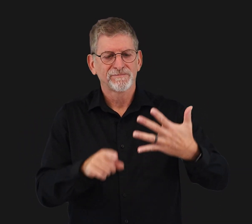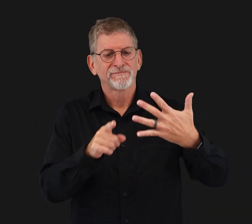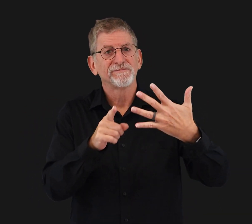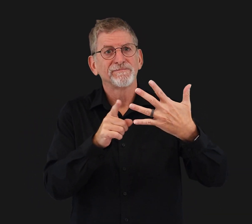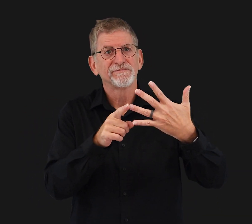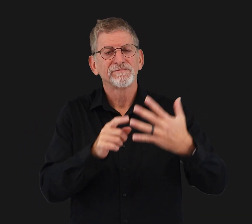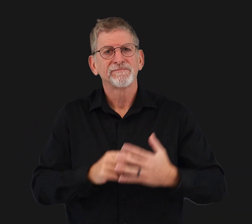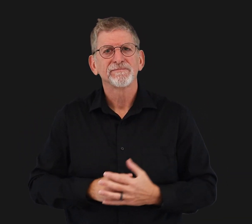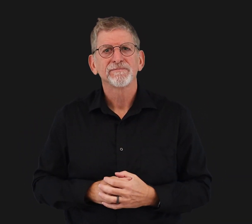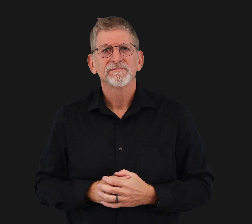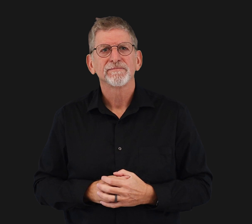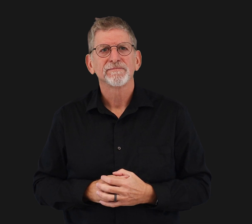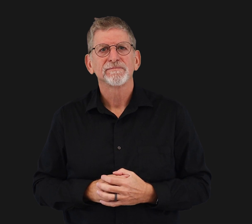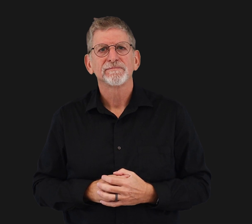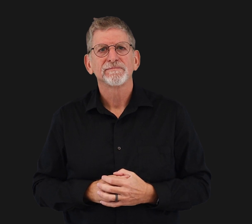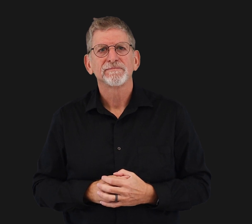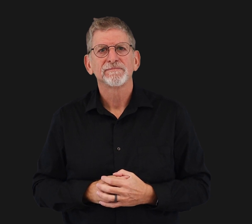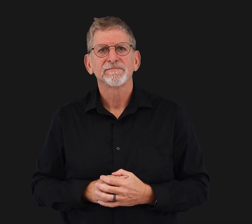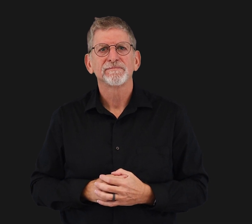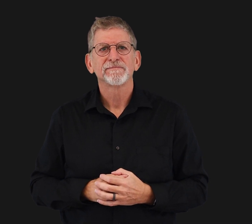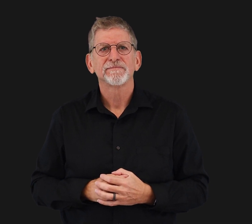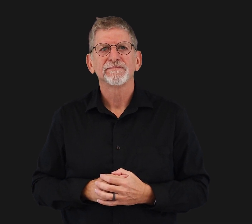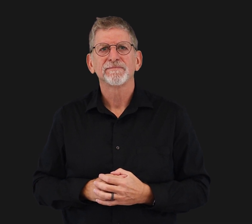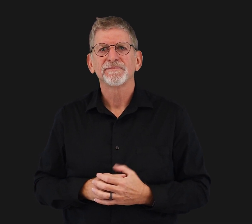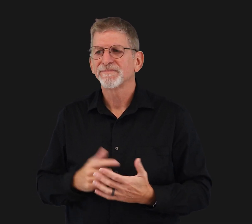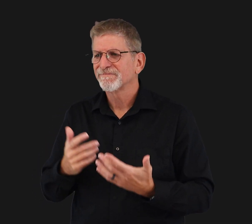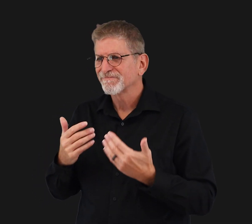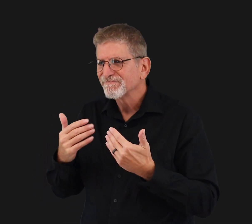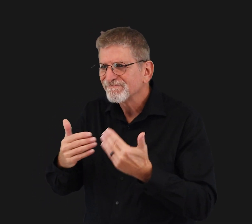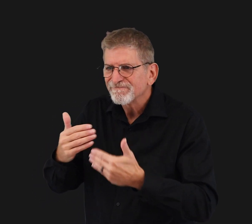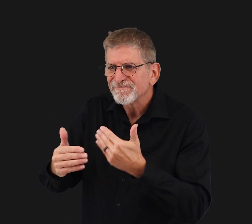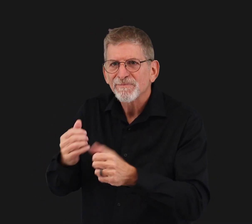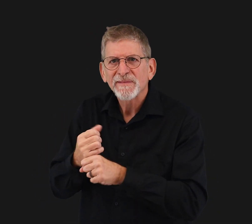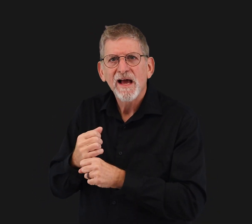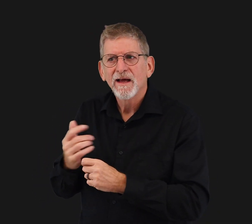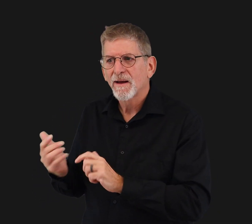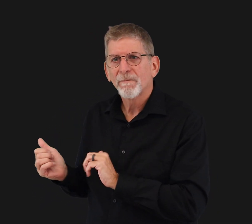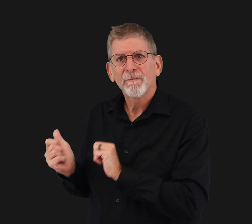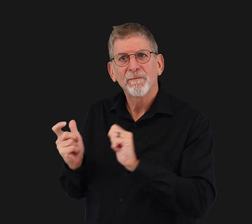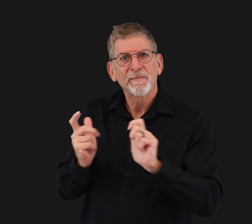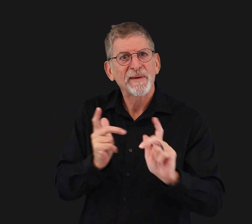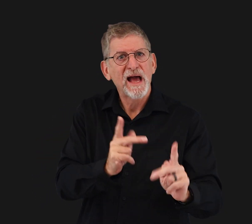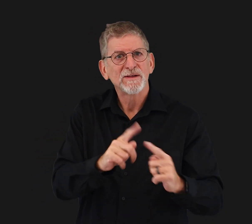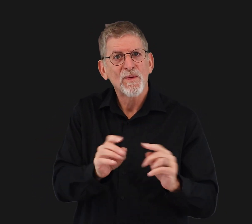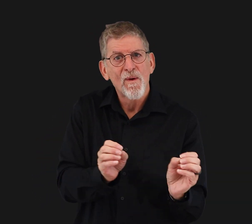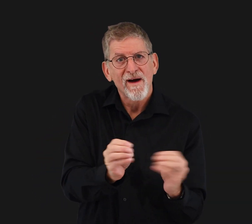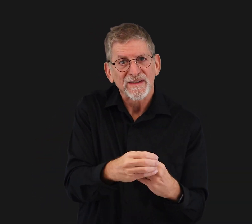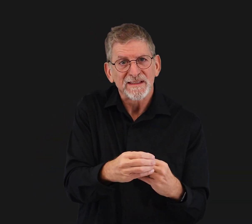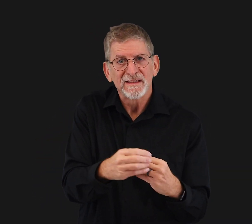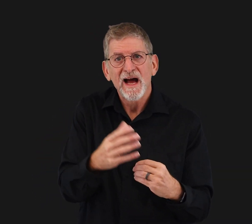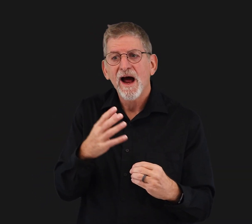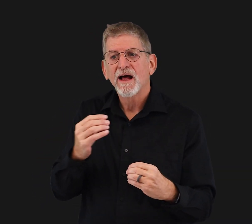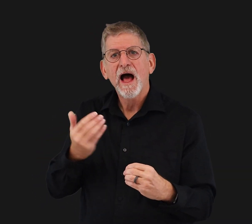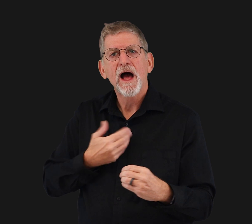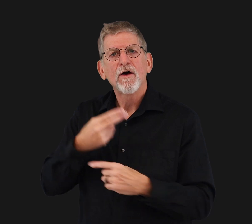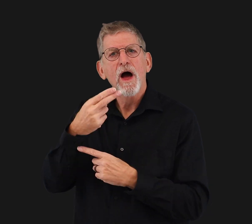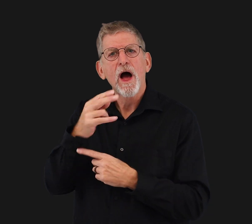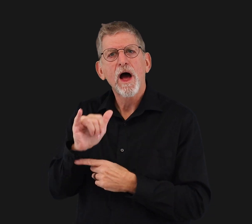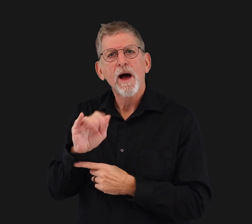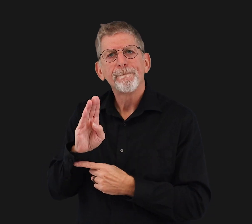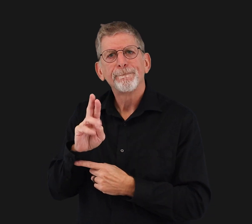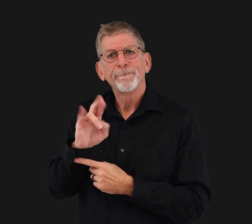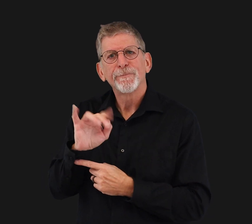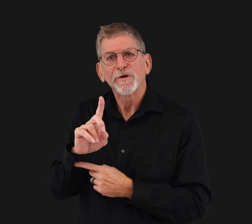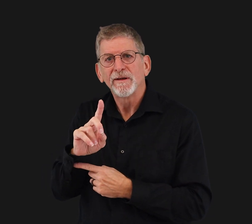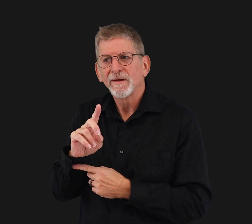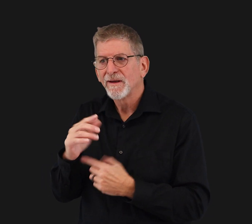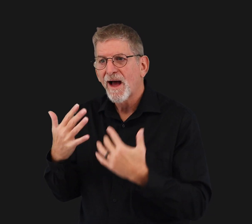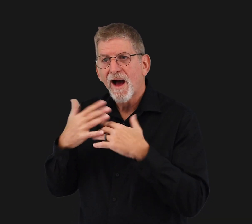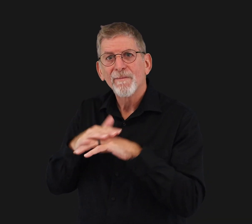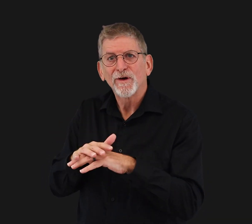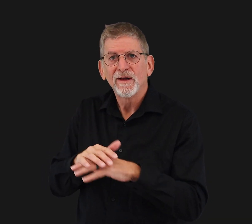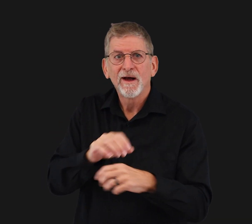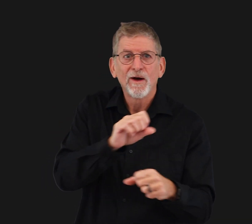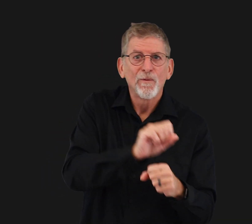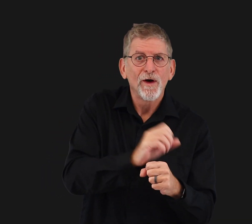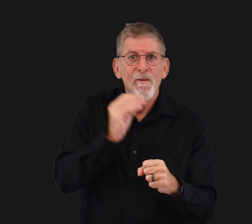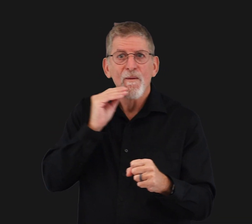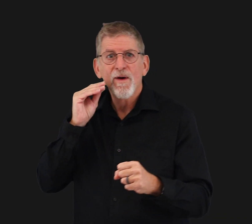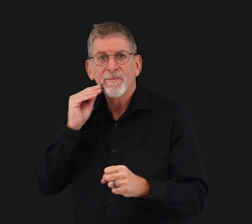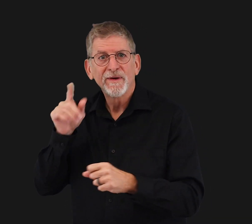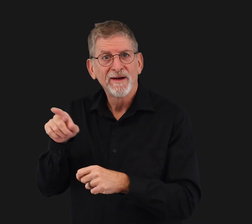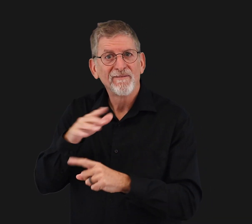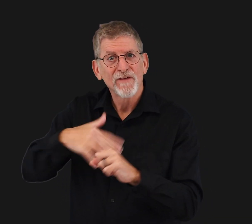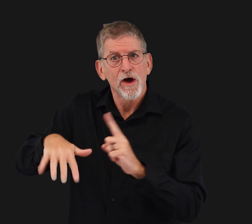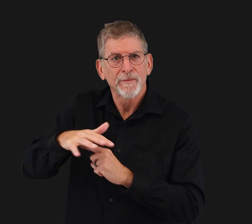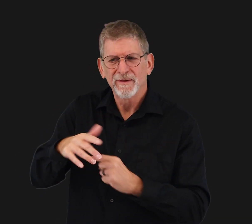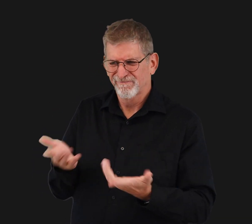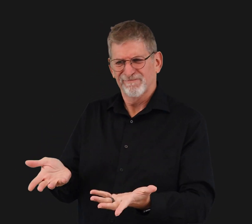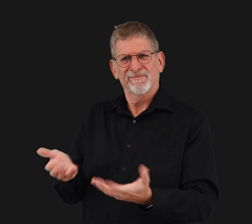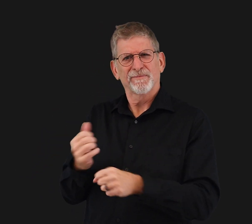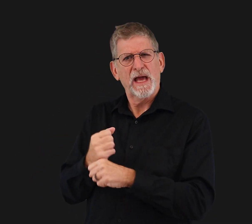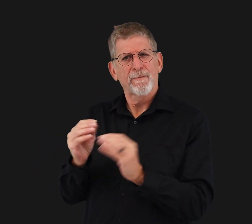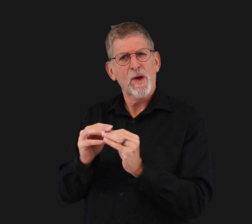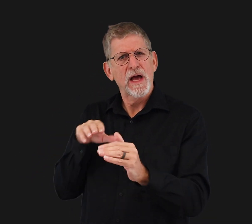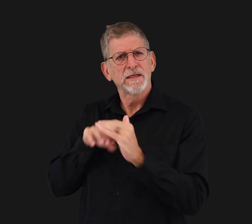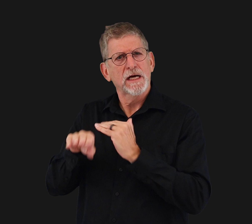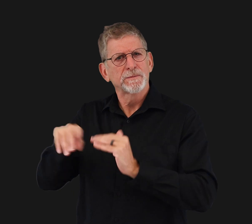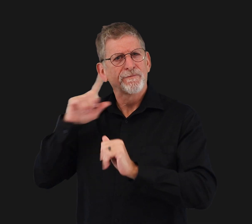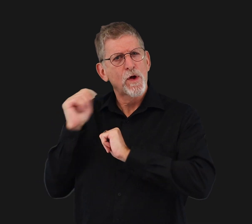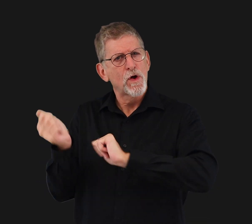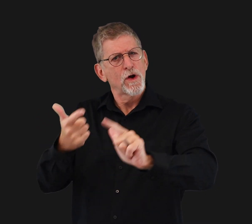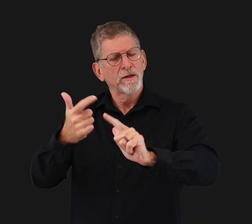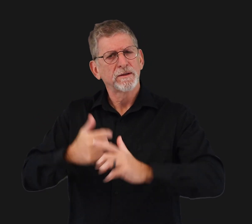4. Making the return to the office and our hybrid work environment more accessible for all